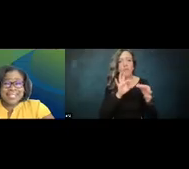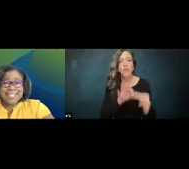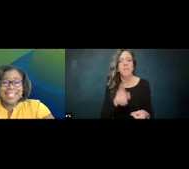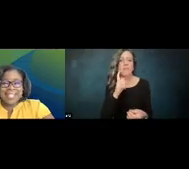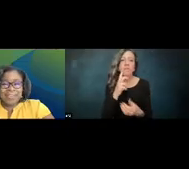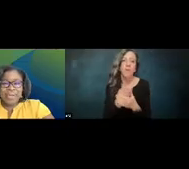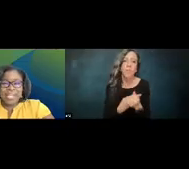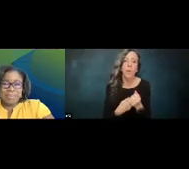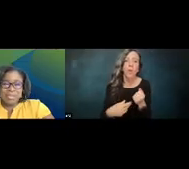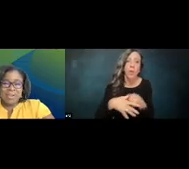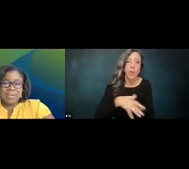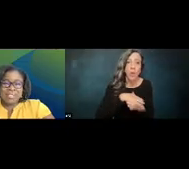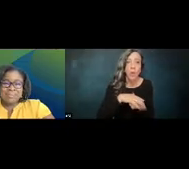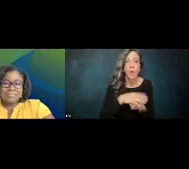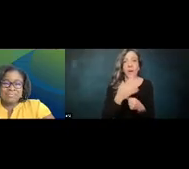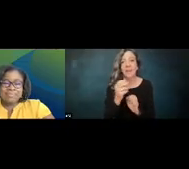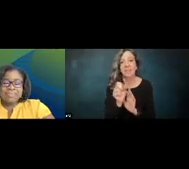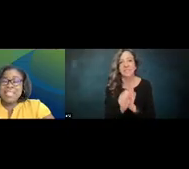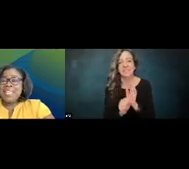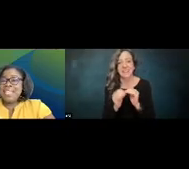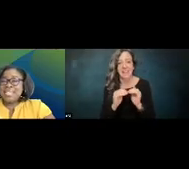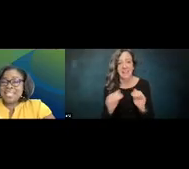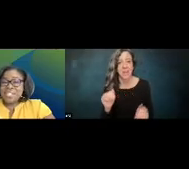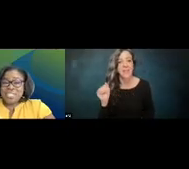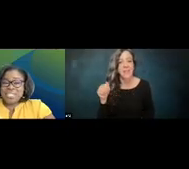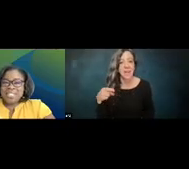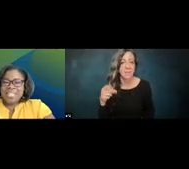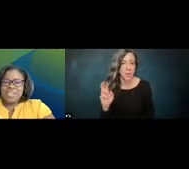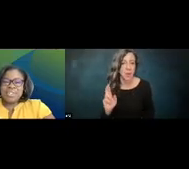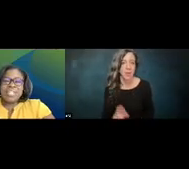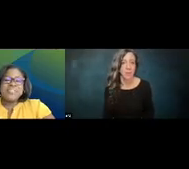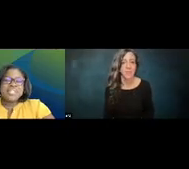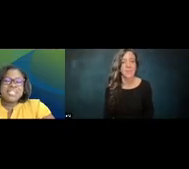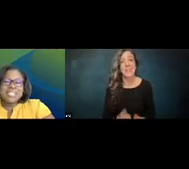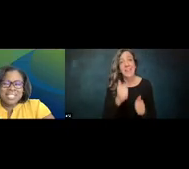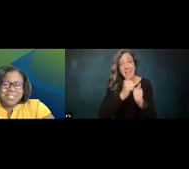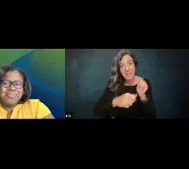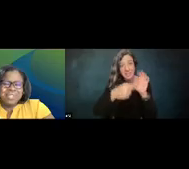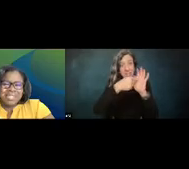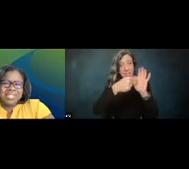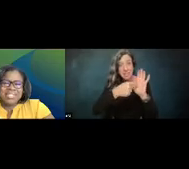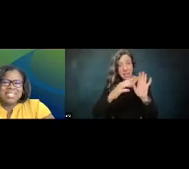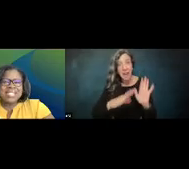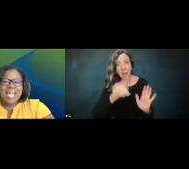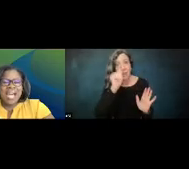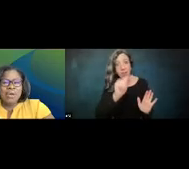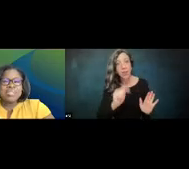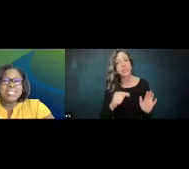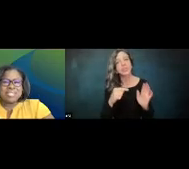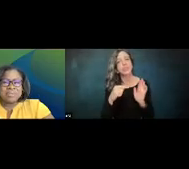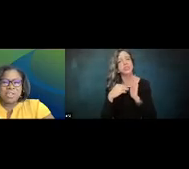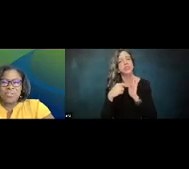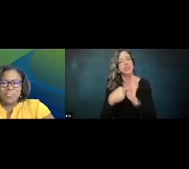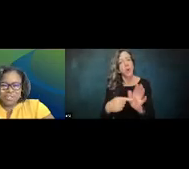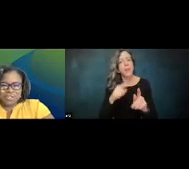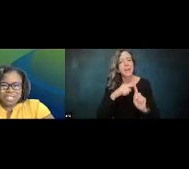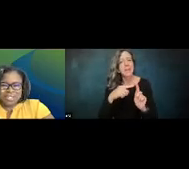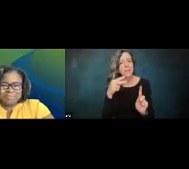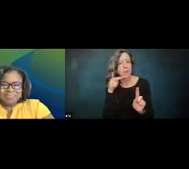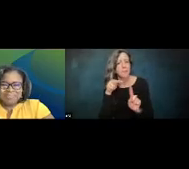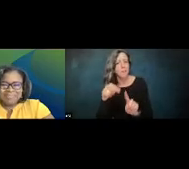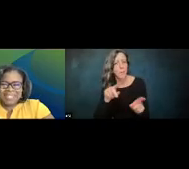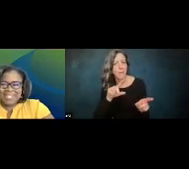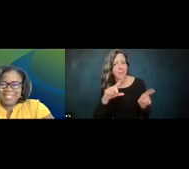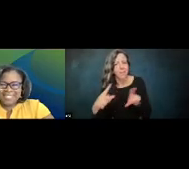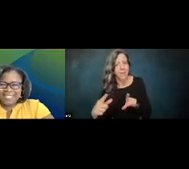and state level APRs. Each indicator gives us a different lens into how systems are functioning.